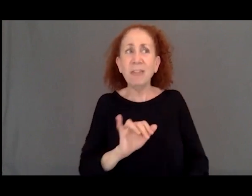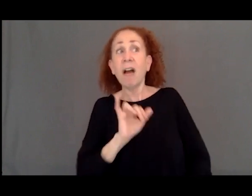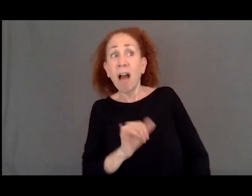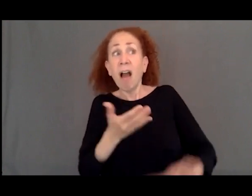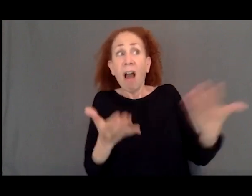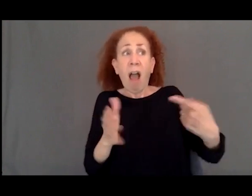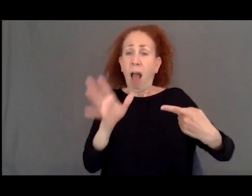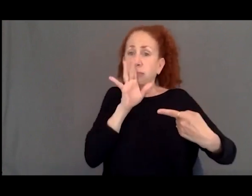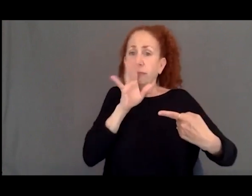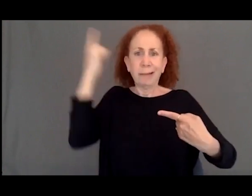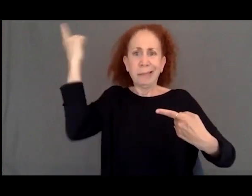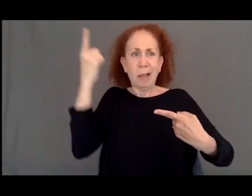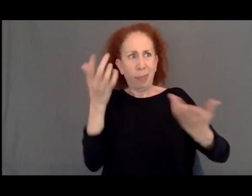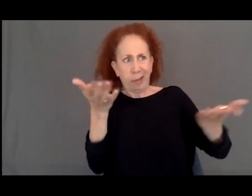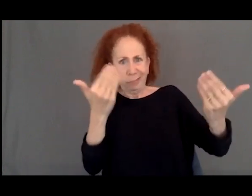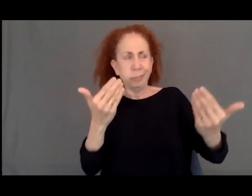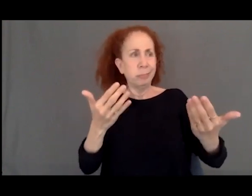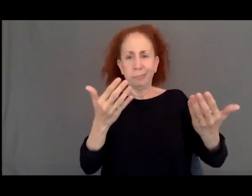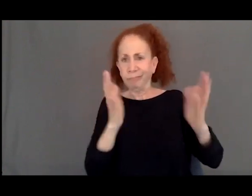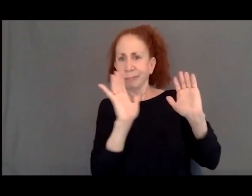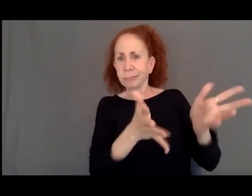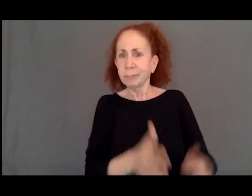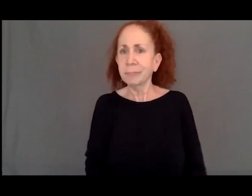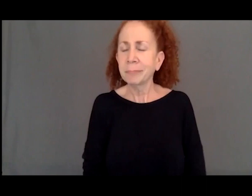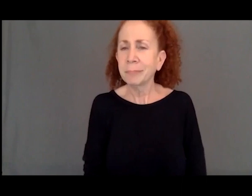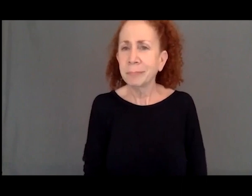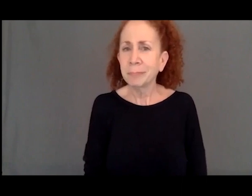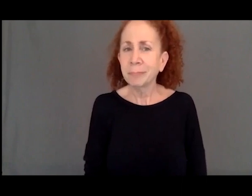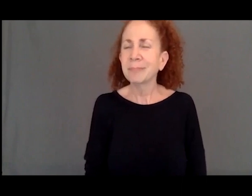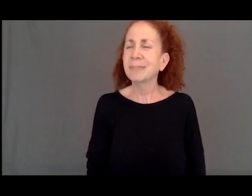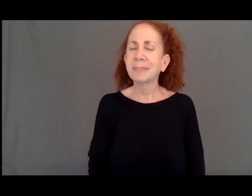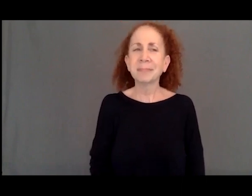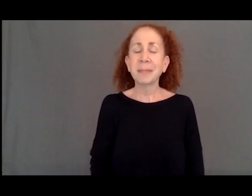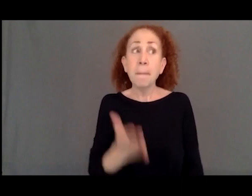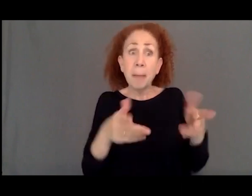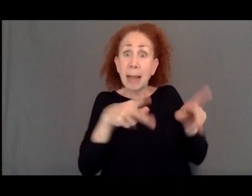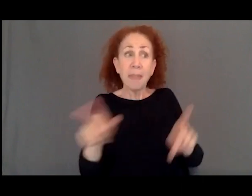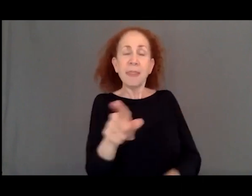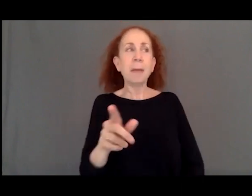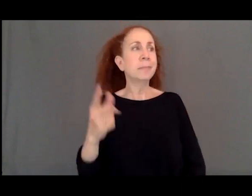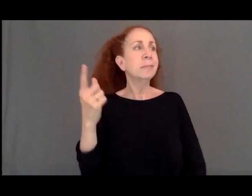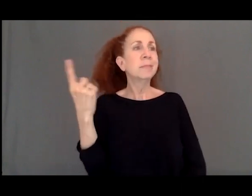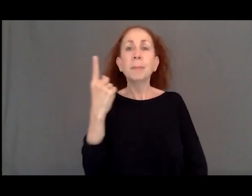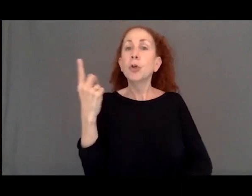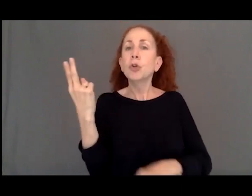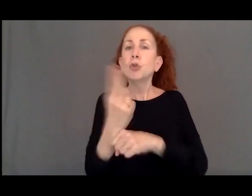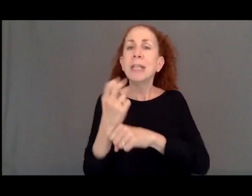that there is some kind of sound coming from their mouths? Could you not even just have them speak a heavily accented